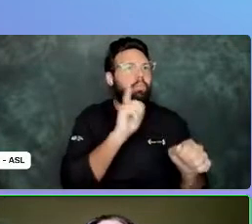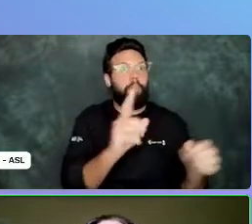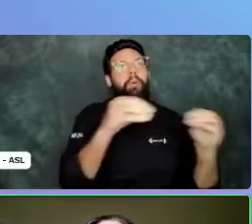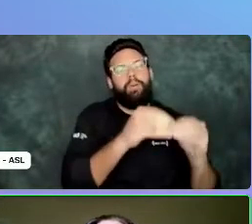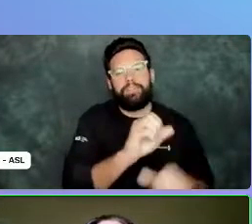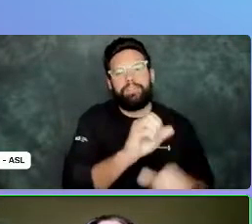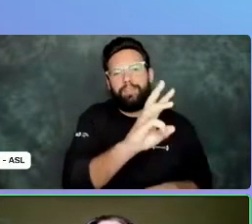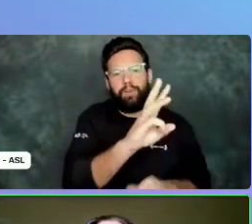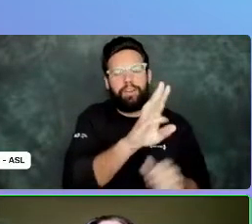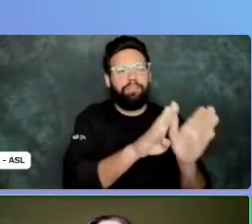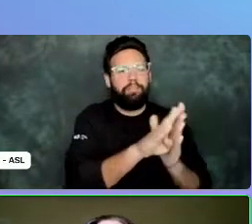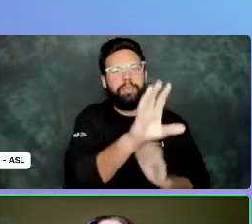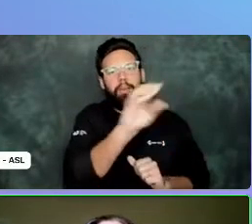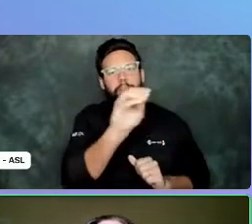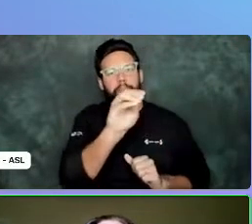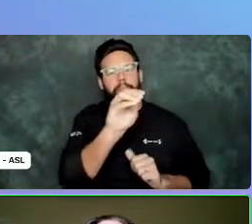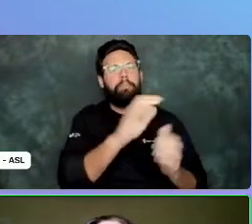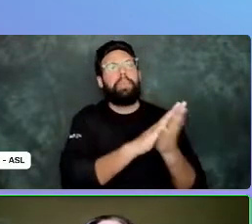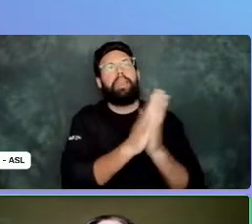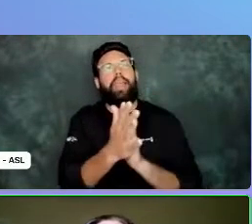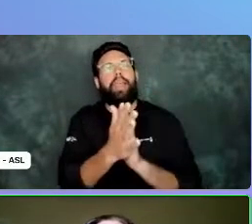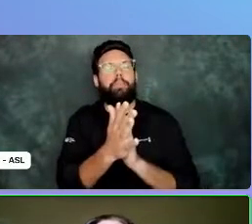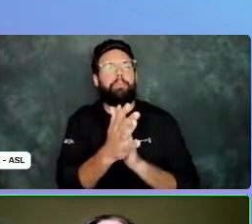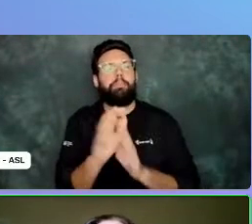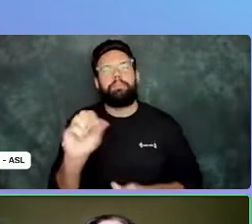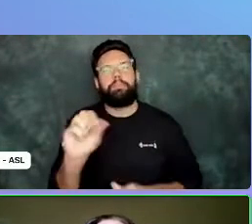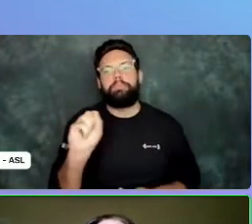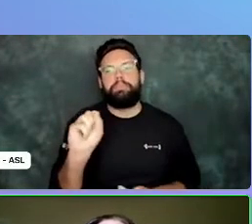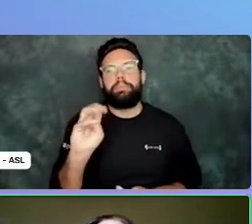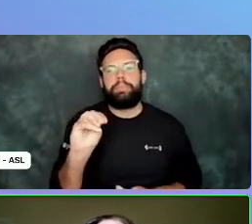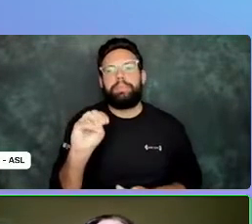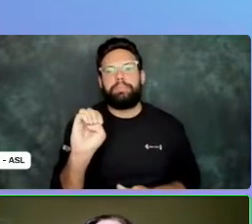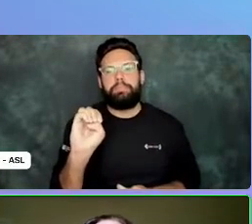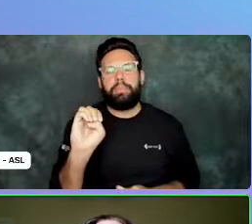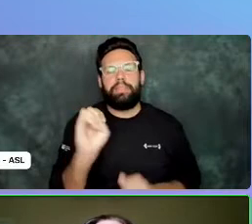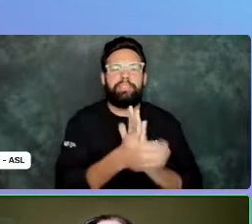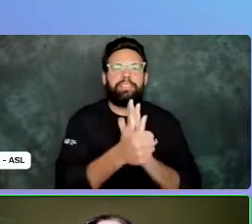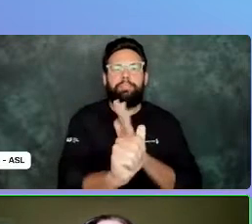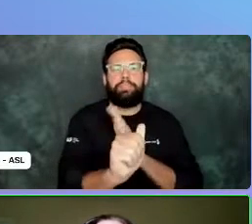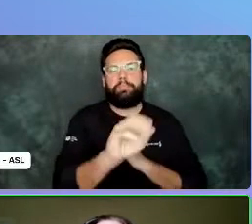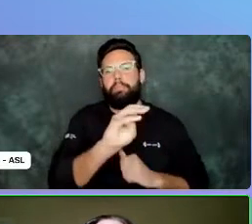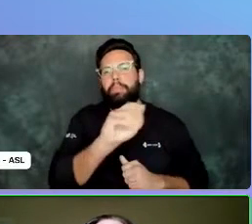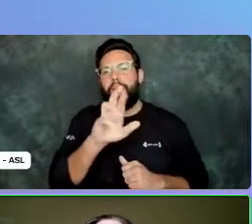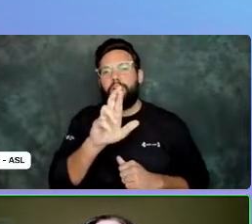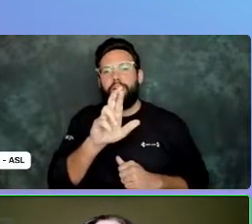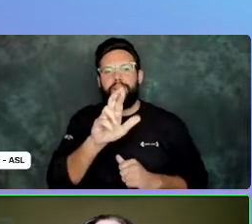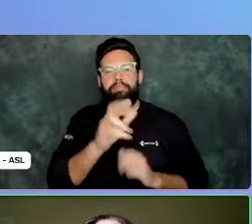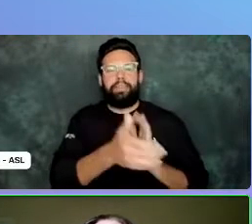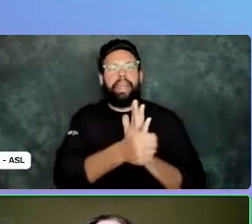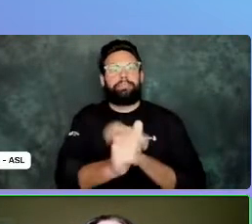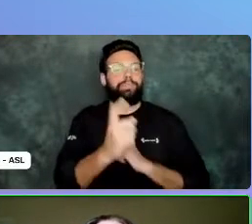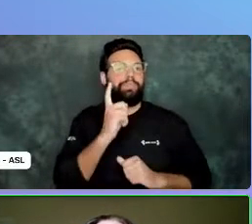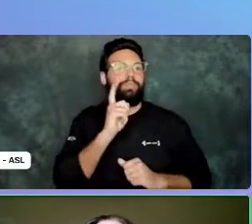So after I graduated, I continued to work for software companies doing front end